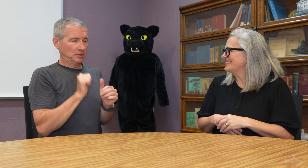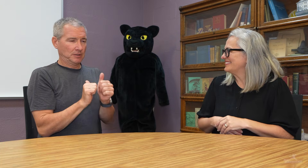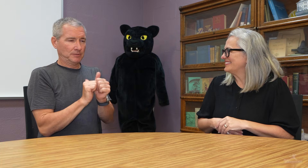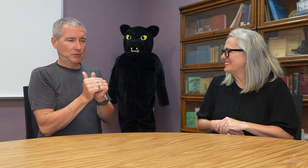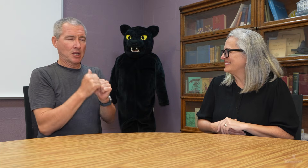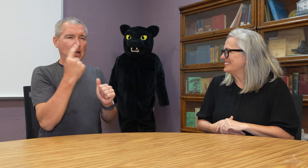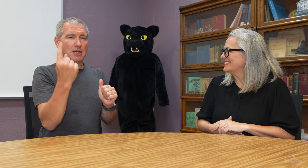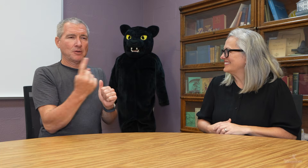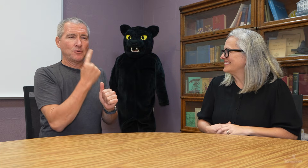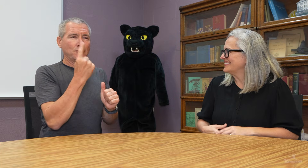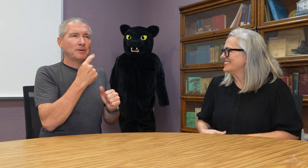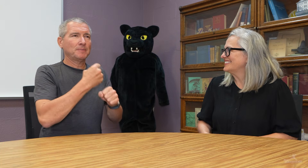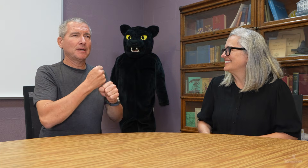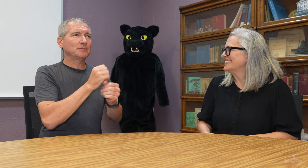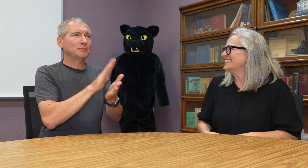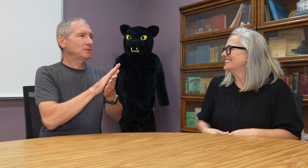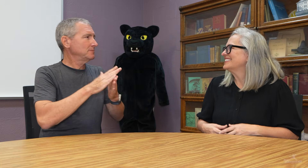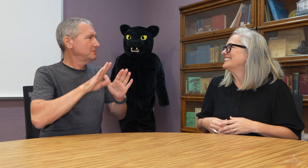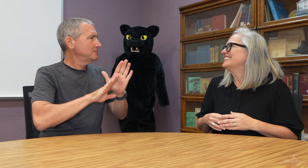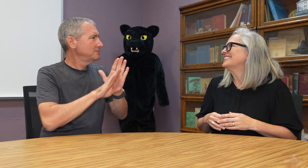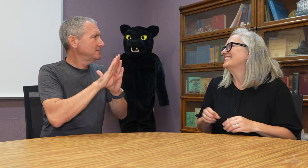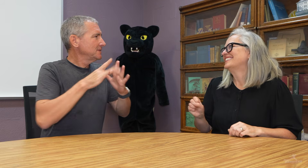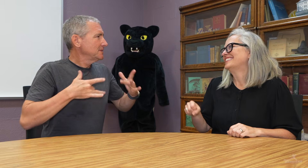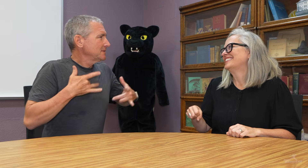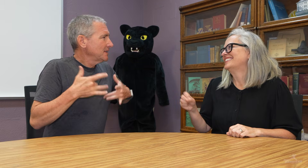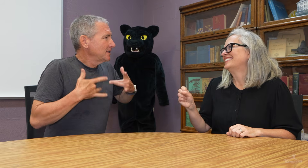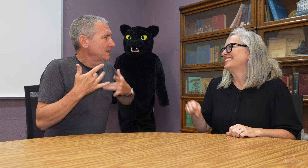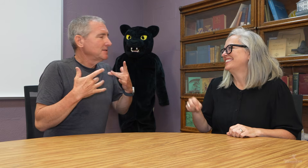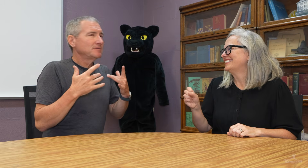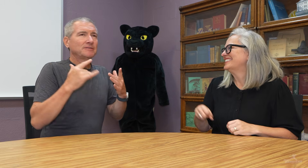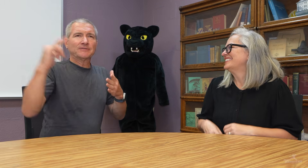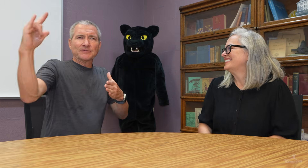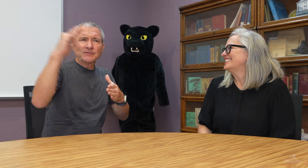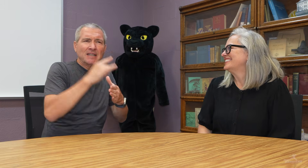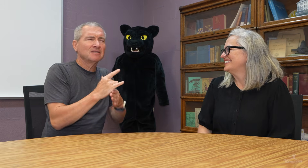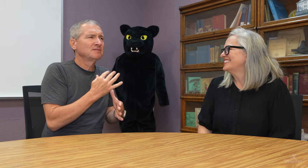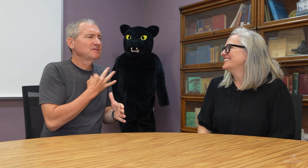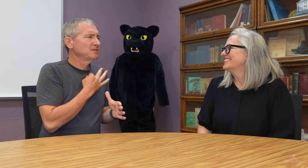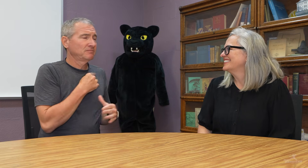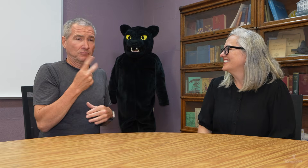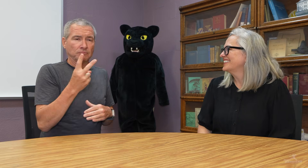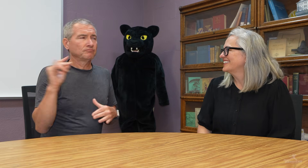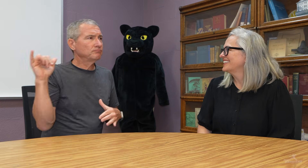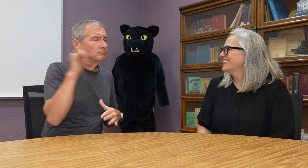Sports always make everything more exciting. They even fly in just to participate.